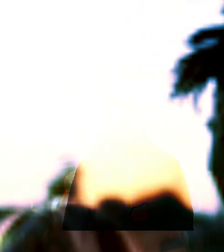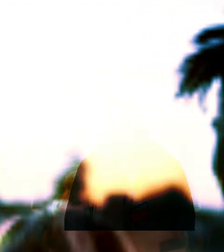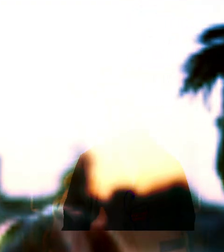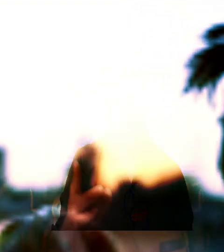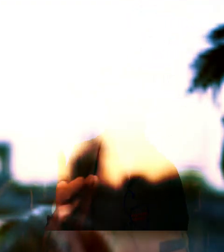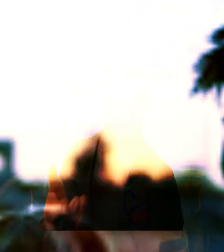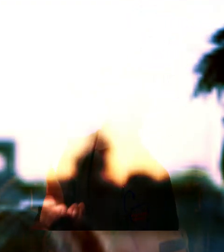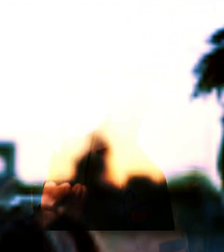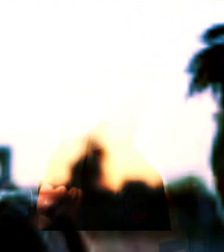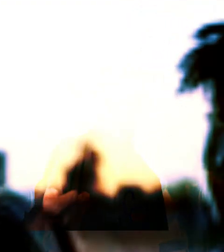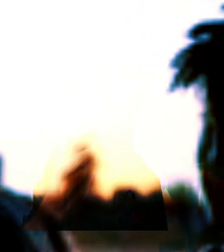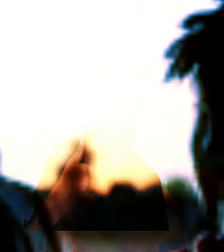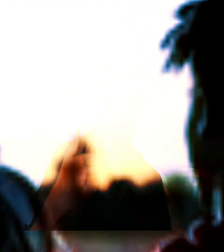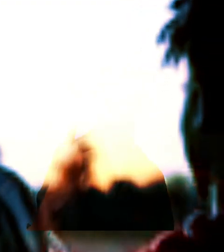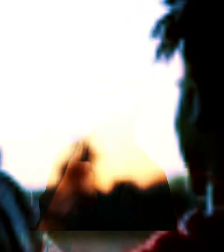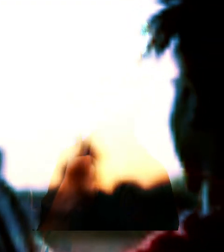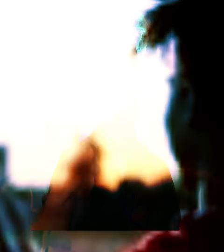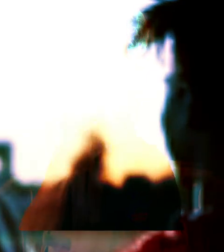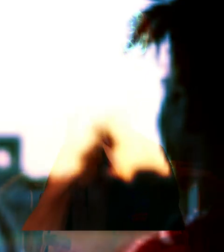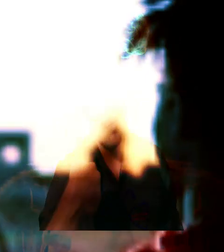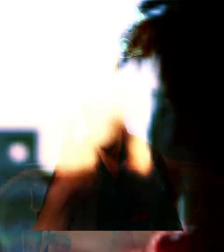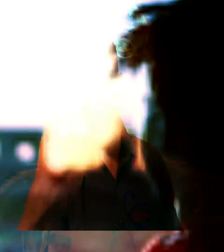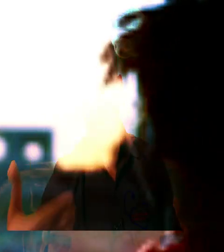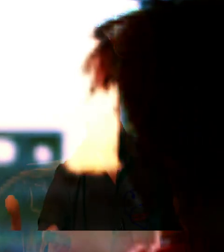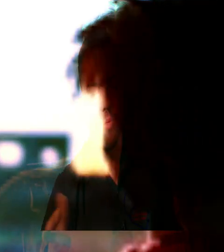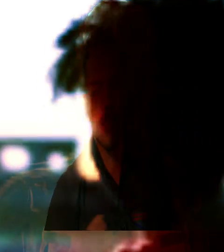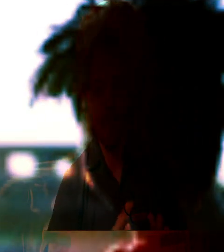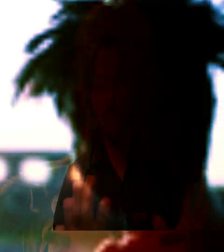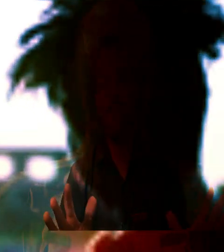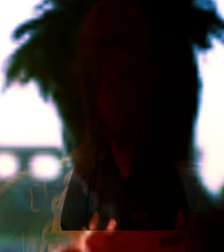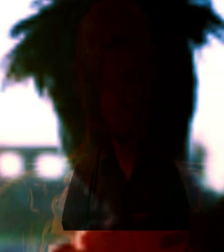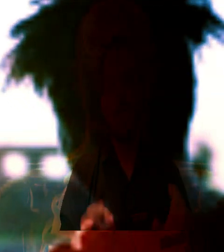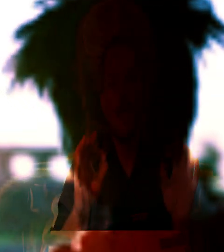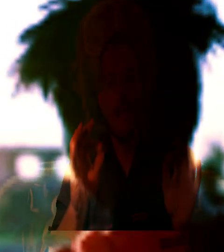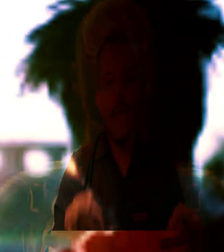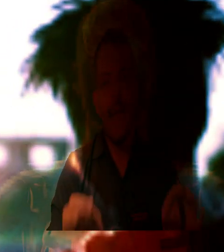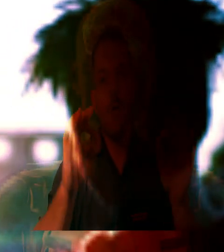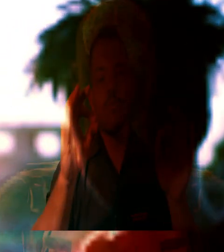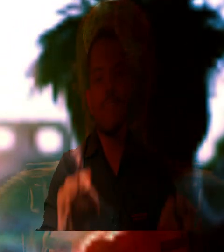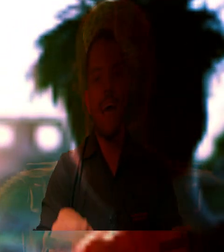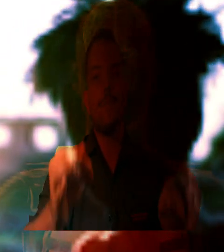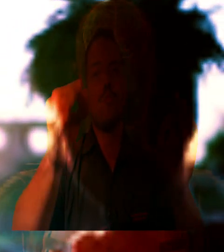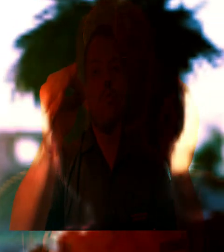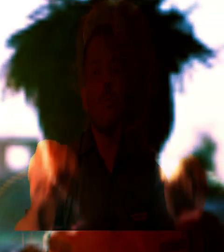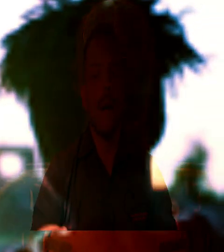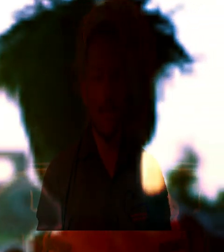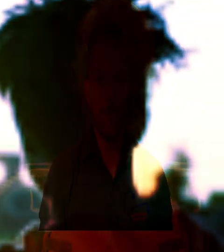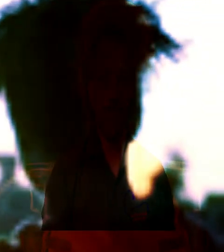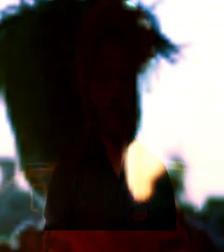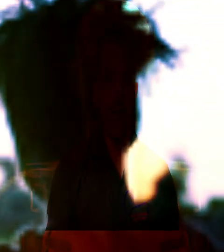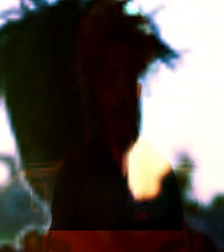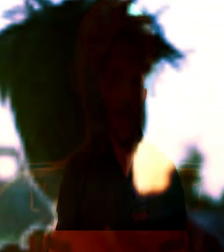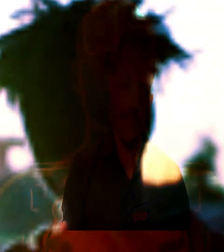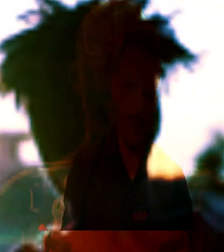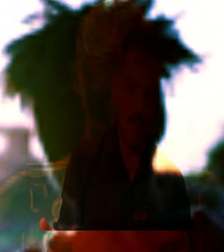where it can pass from man to woman or from woman to man, in short, it's human contact and that's why it